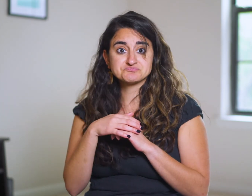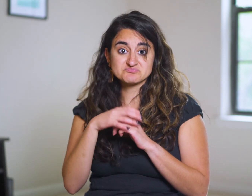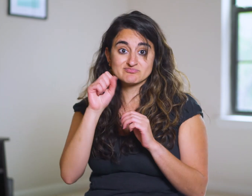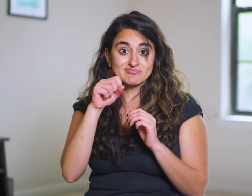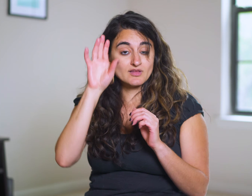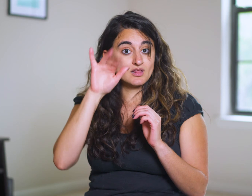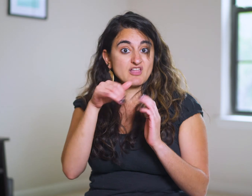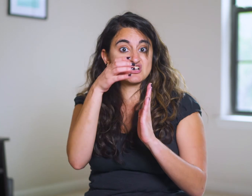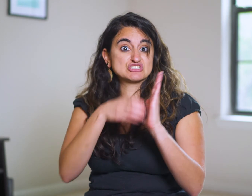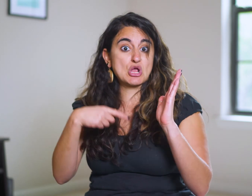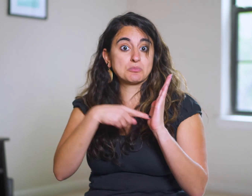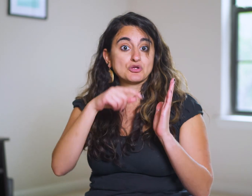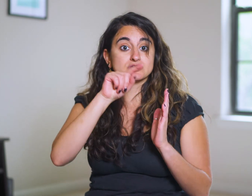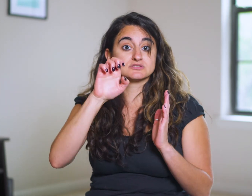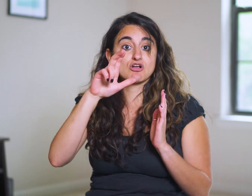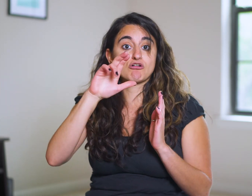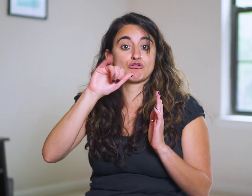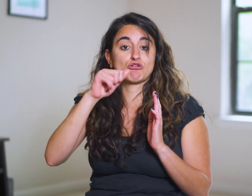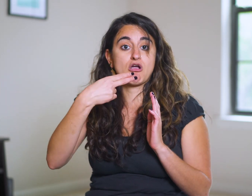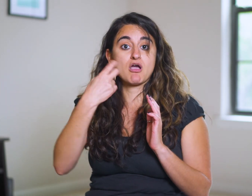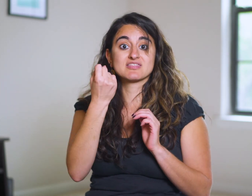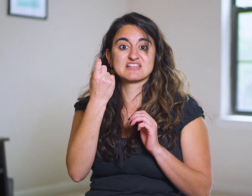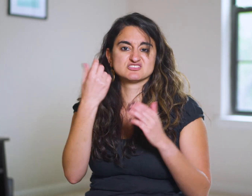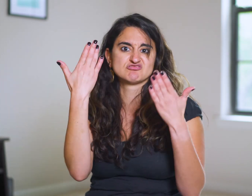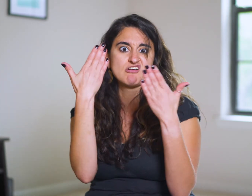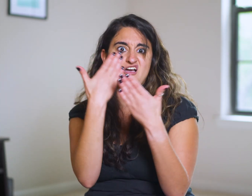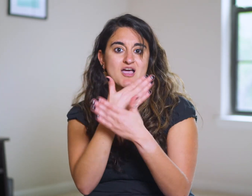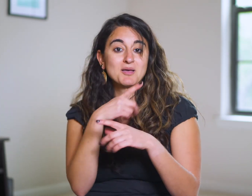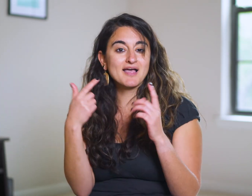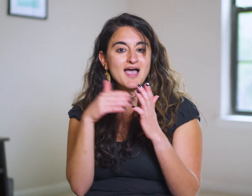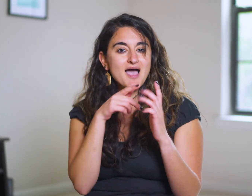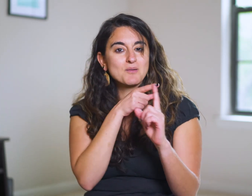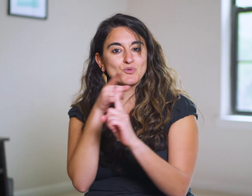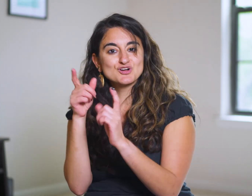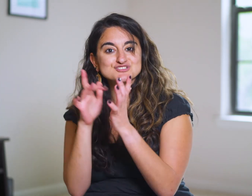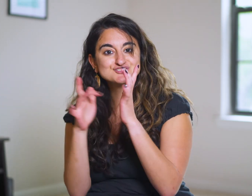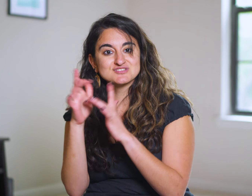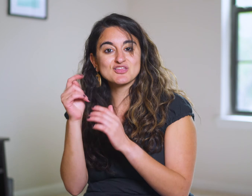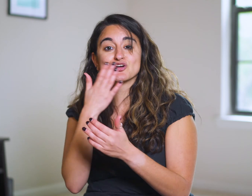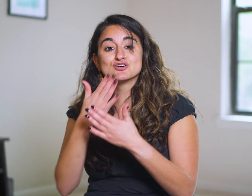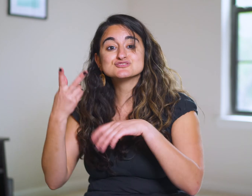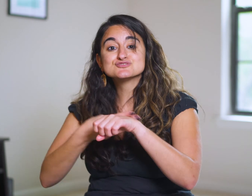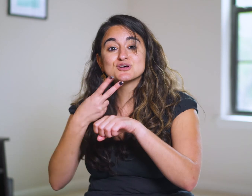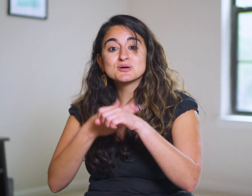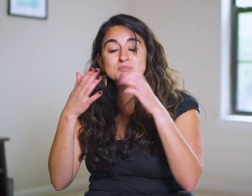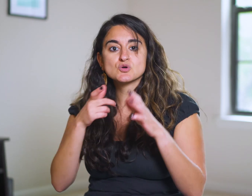Zechariah 11 is dark, but it points us to Jesus the Good Shepherd,